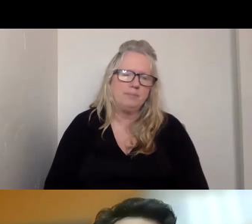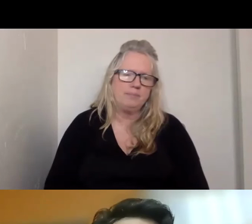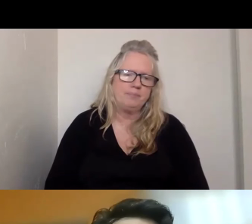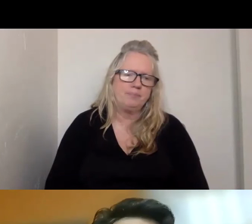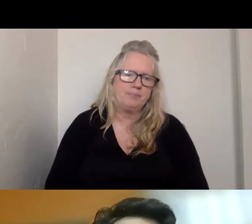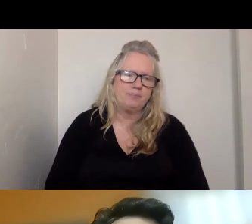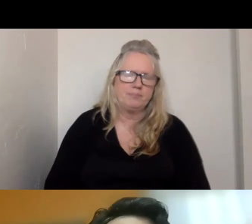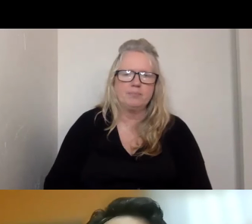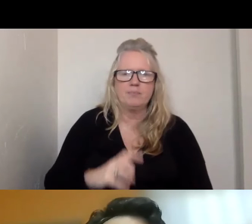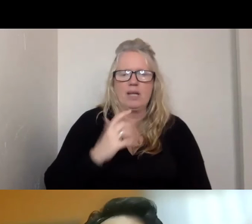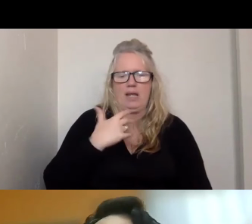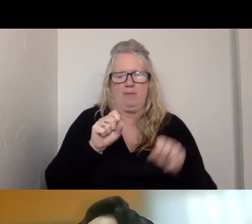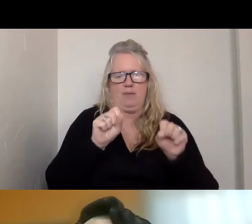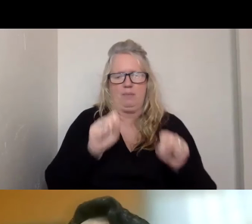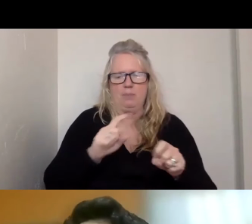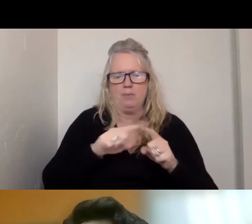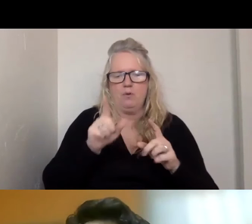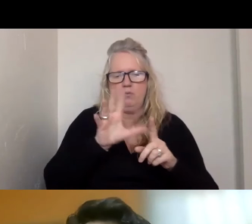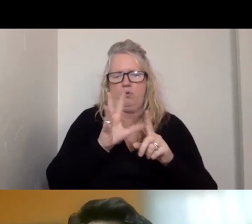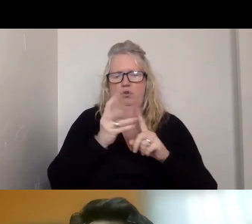AVAILABILITY OF CULTURAL RESPONSIBLE PROFESSIONALS.